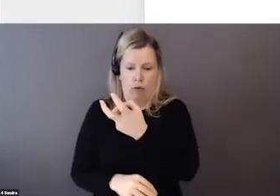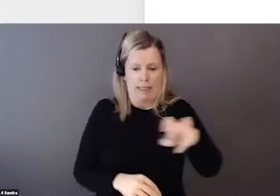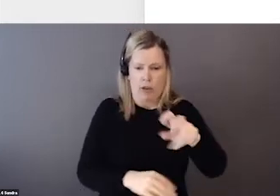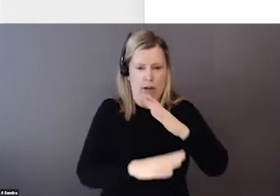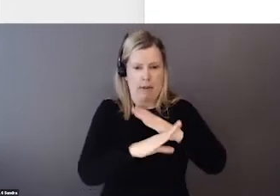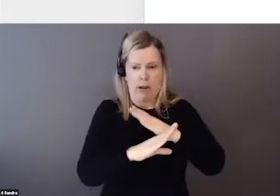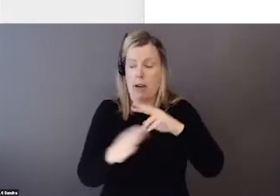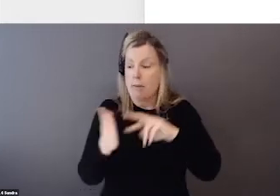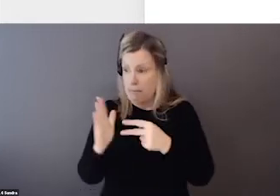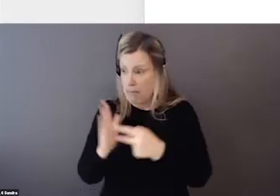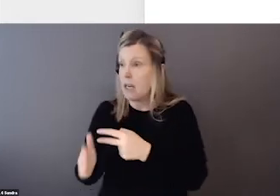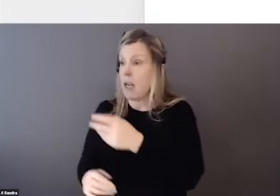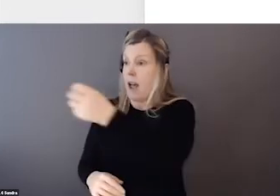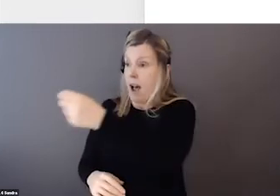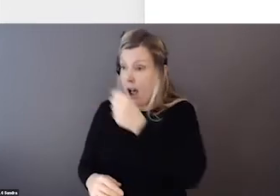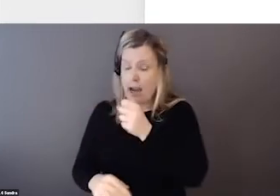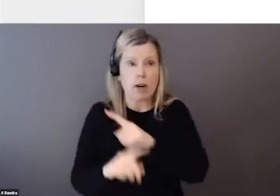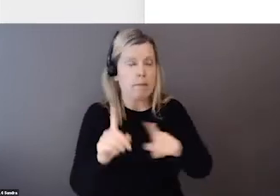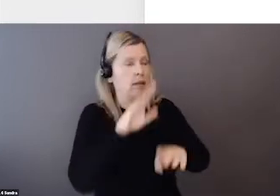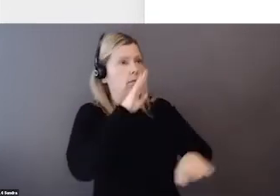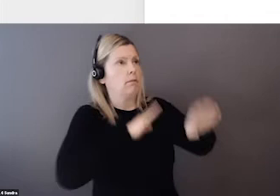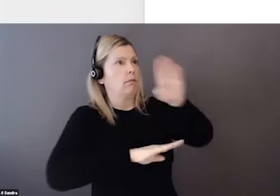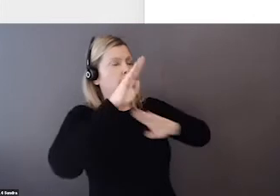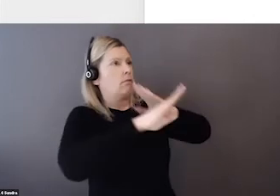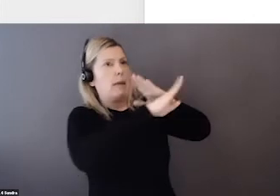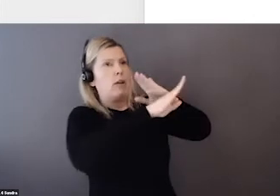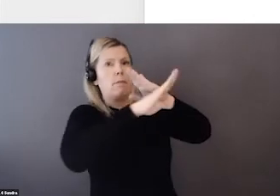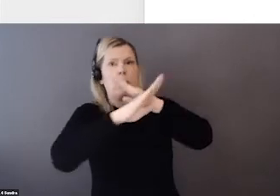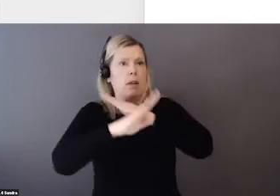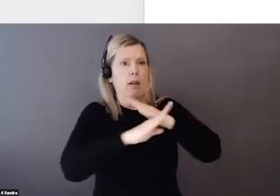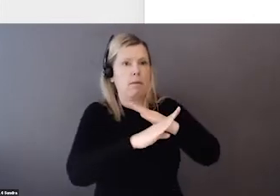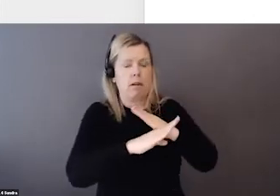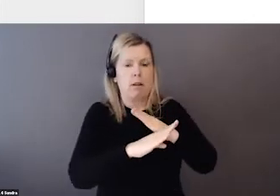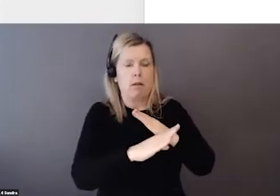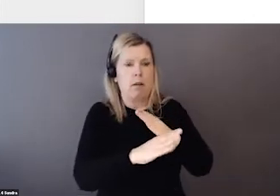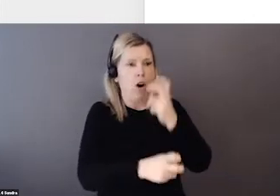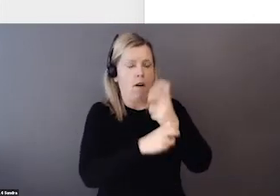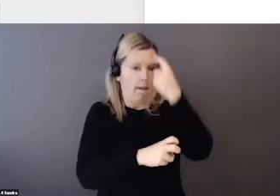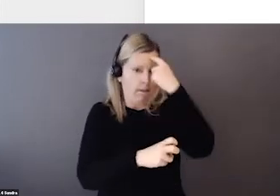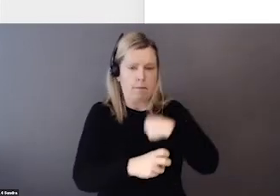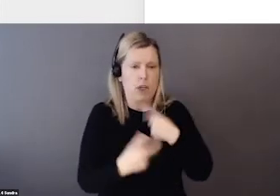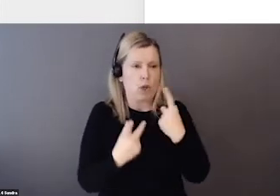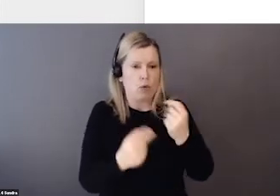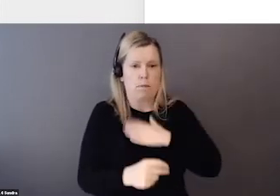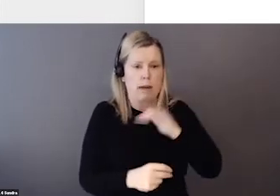versus the environmental barrier, which actually speaks to inclusion within the workplace. There's a common meme.